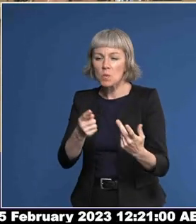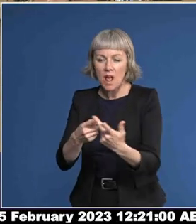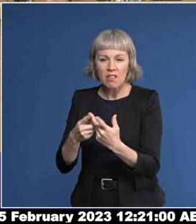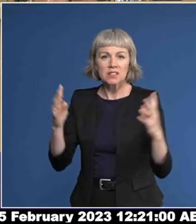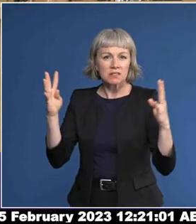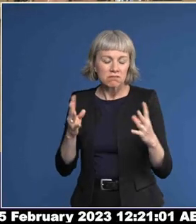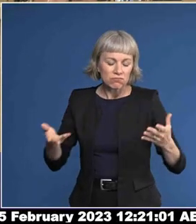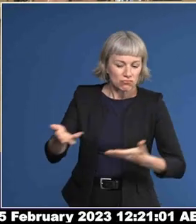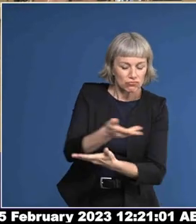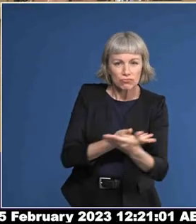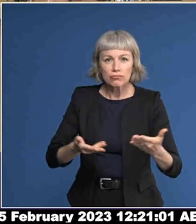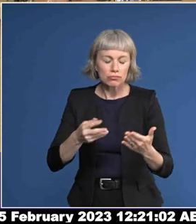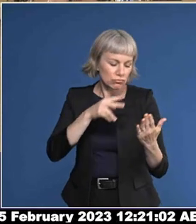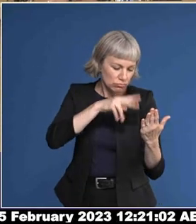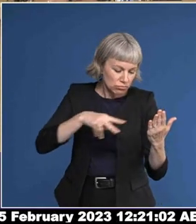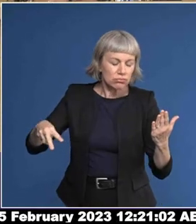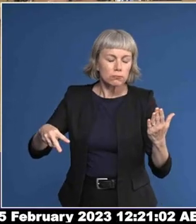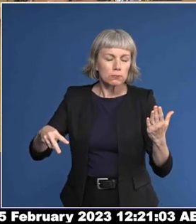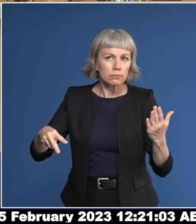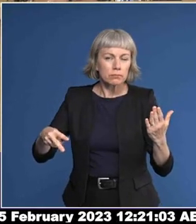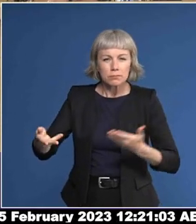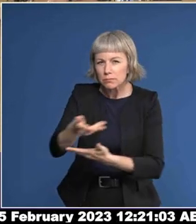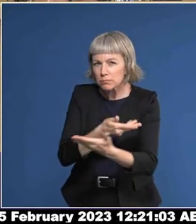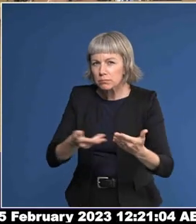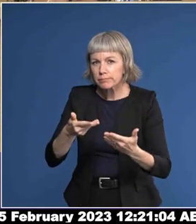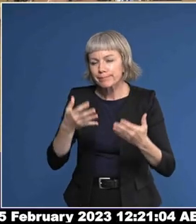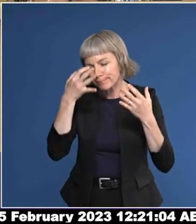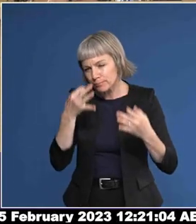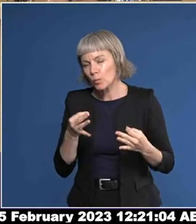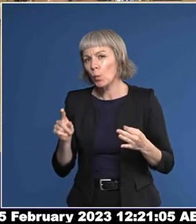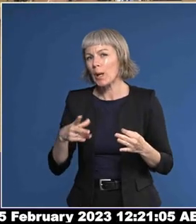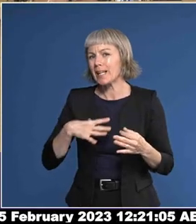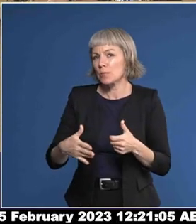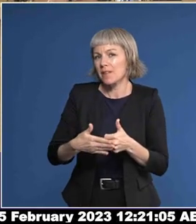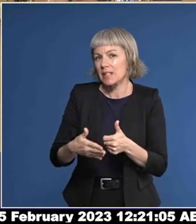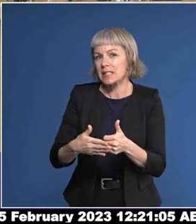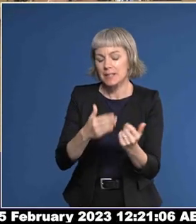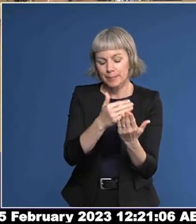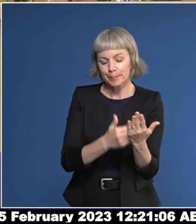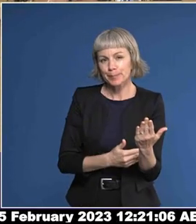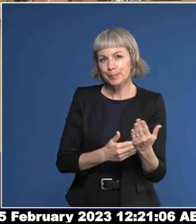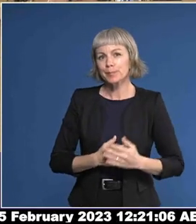I think the board and the organisation more generally in the way we have communicated